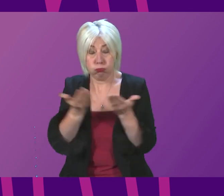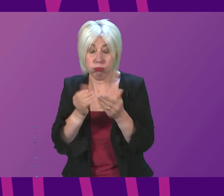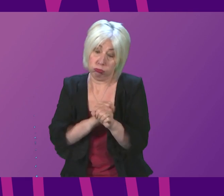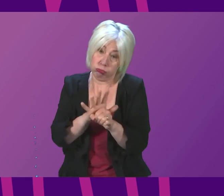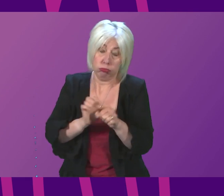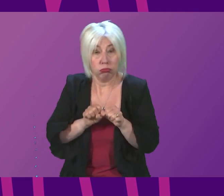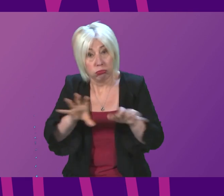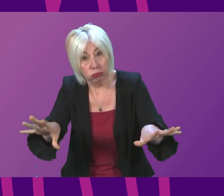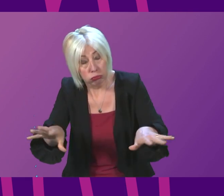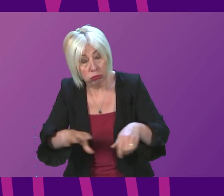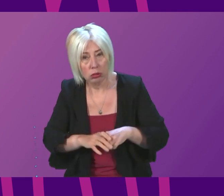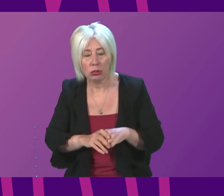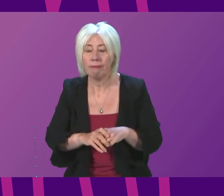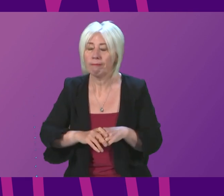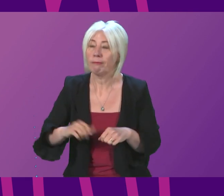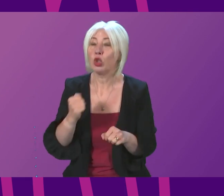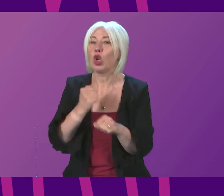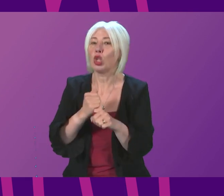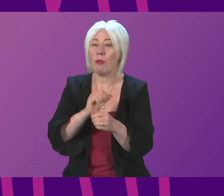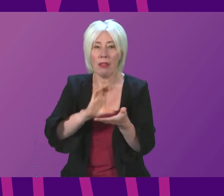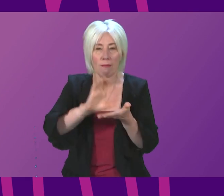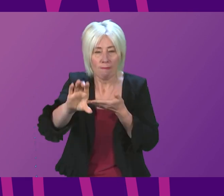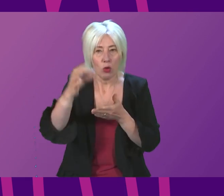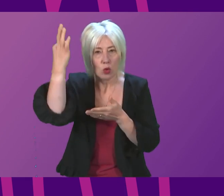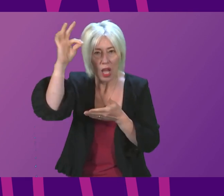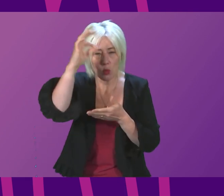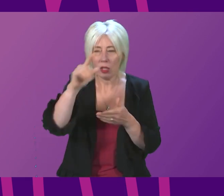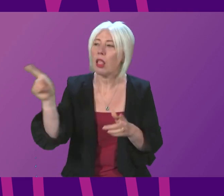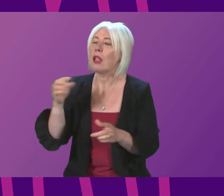“The Scottish Government directed a large proportion of funding to councils and other